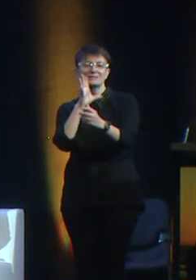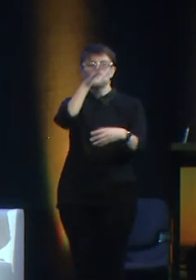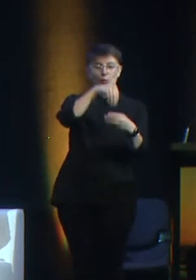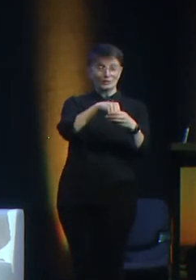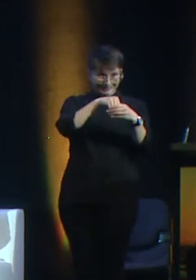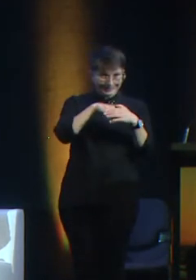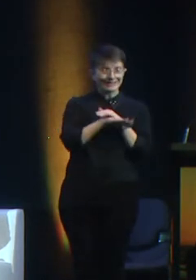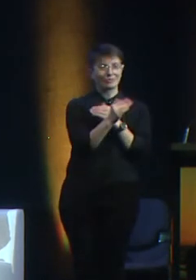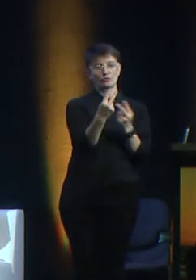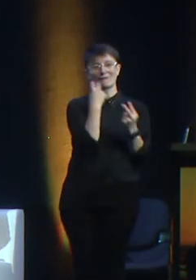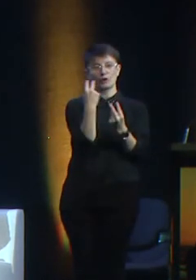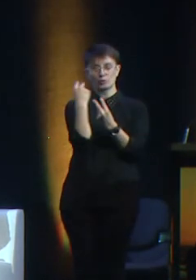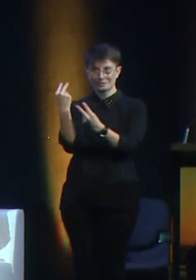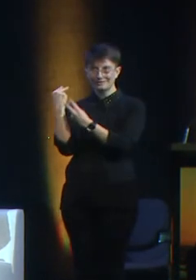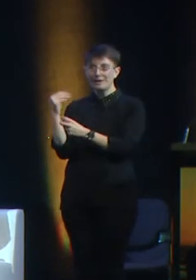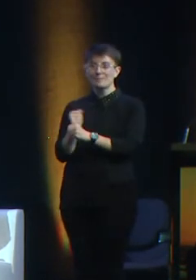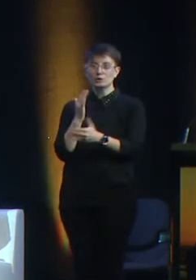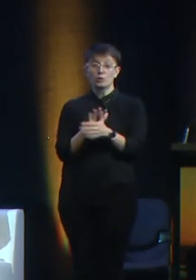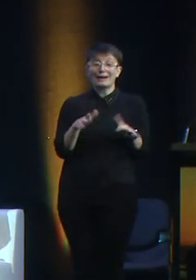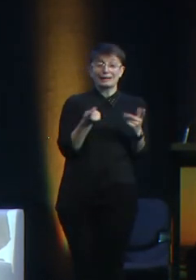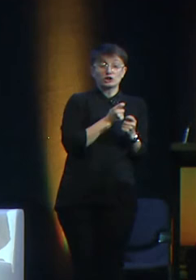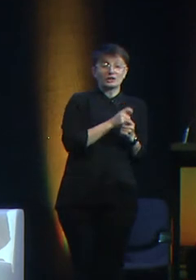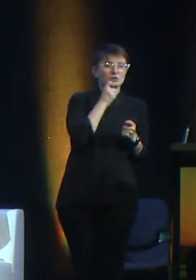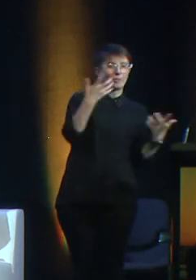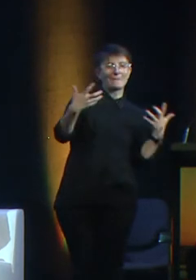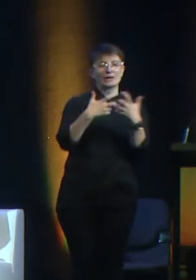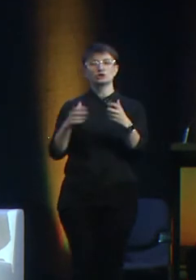Taranaki's objectives with any changes we make. So that's a commitment that central